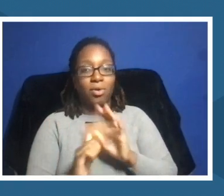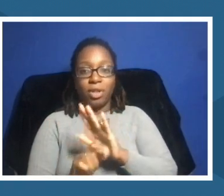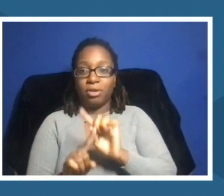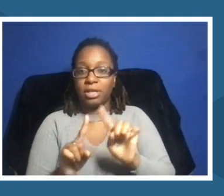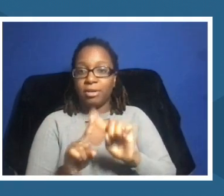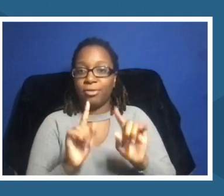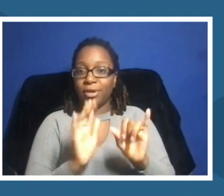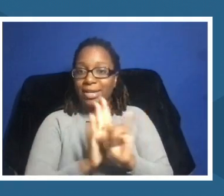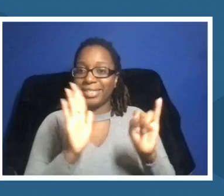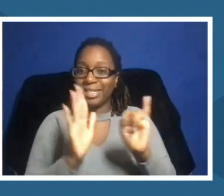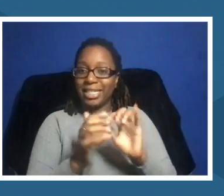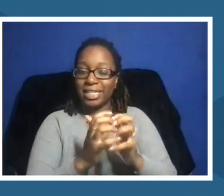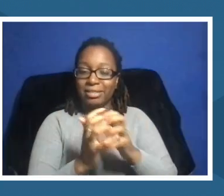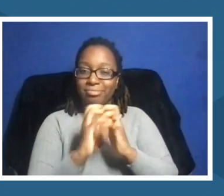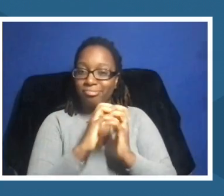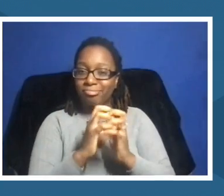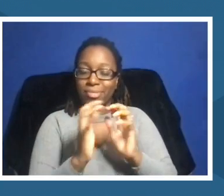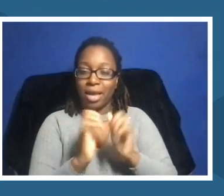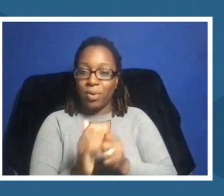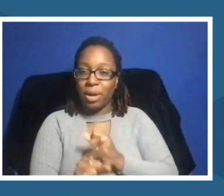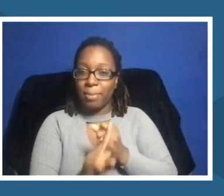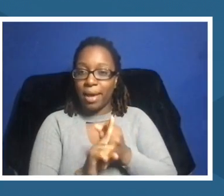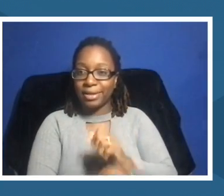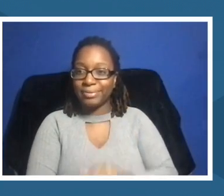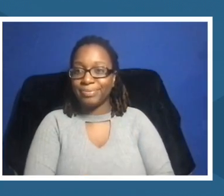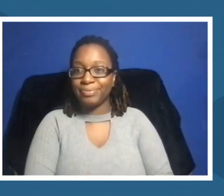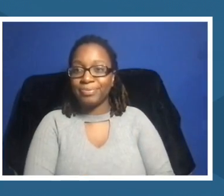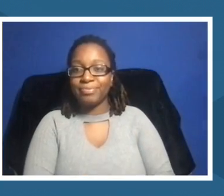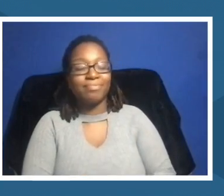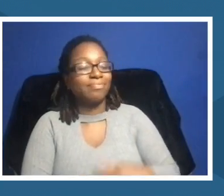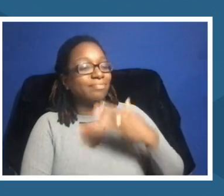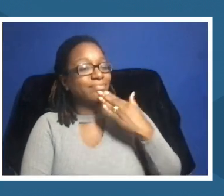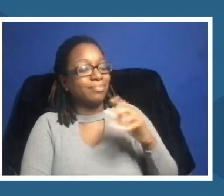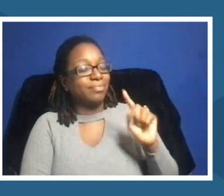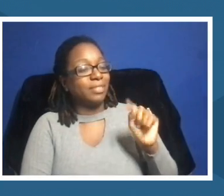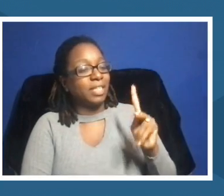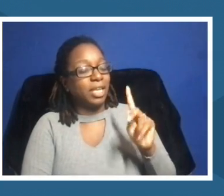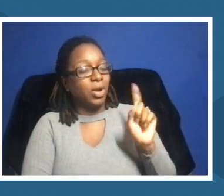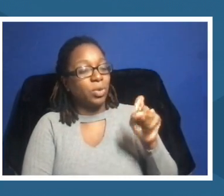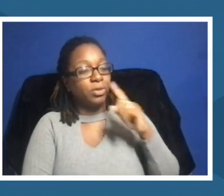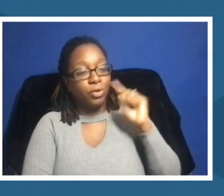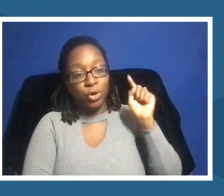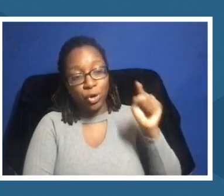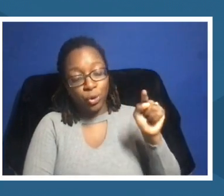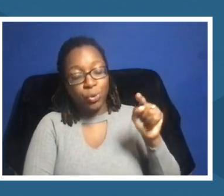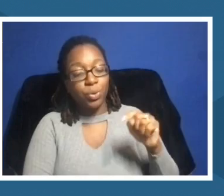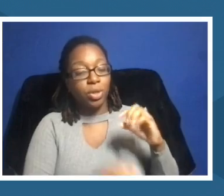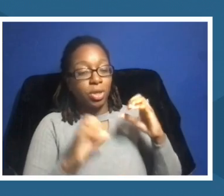absolutely i'd say tk question for you and thinking about um your role as an